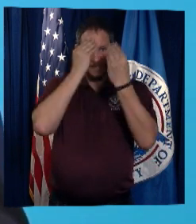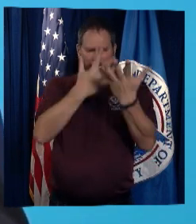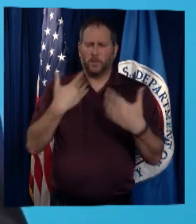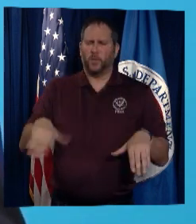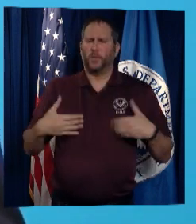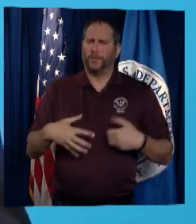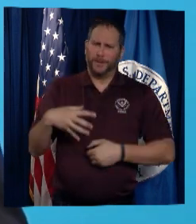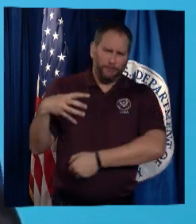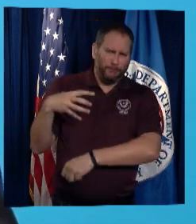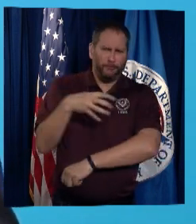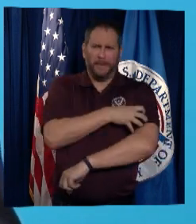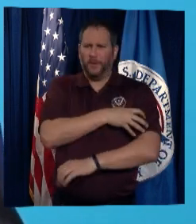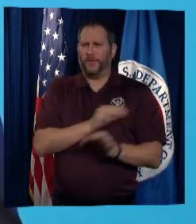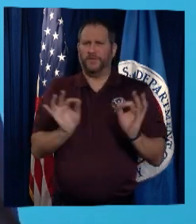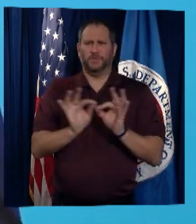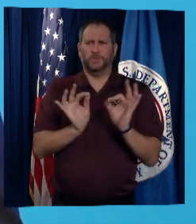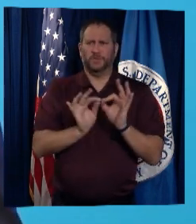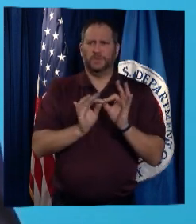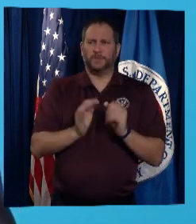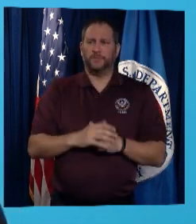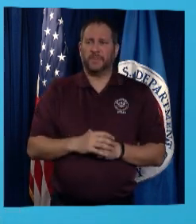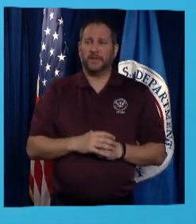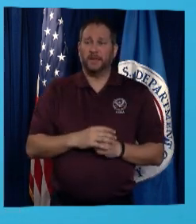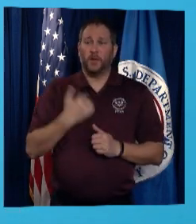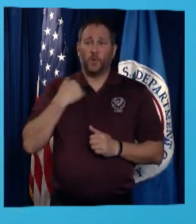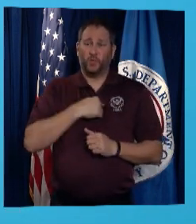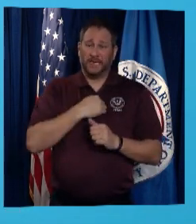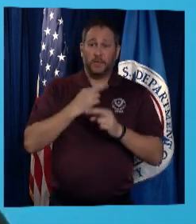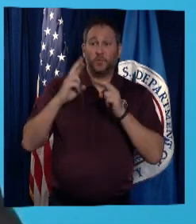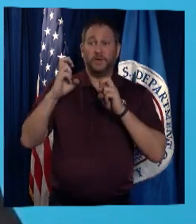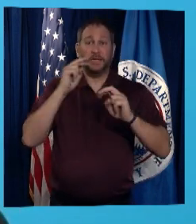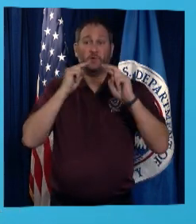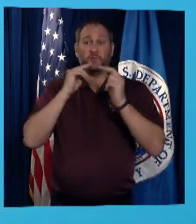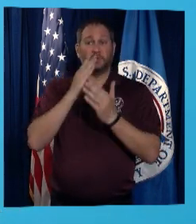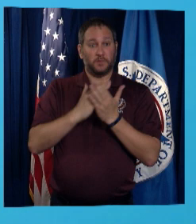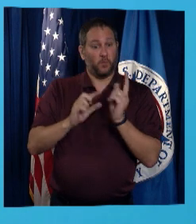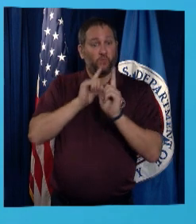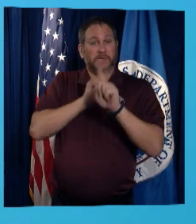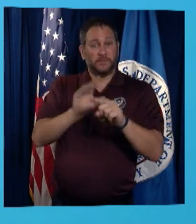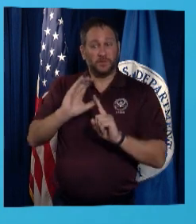Just because as a faith community leader, just because I perform a disaster relief